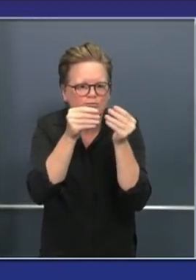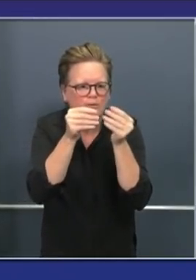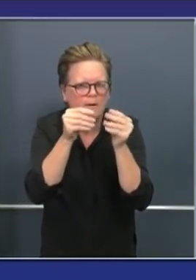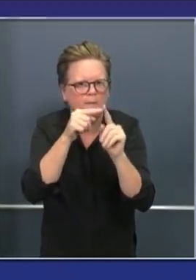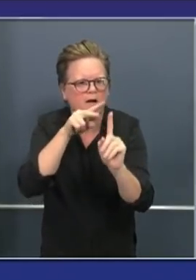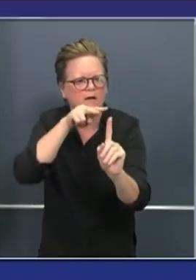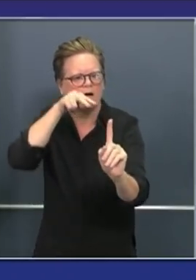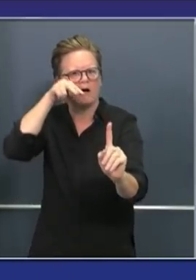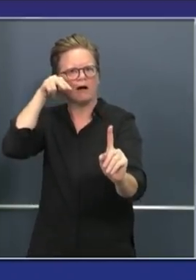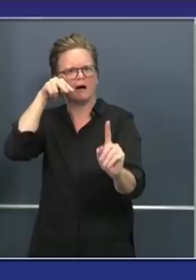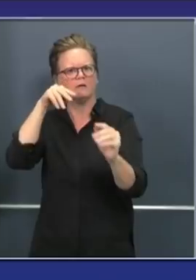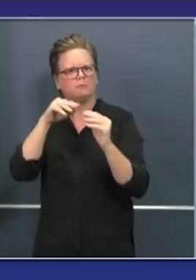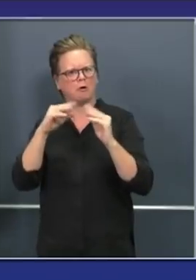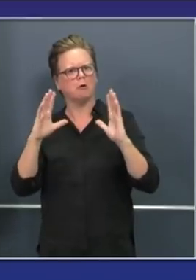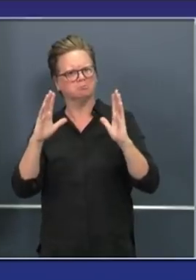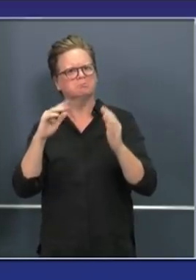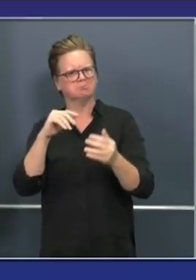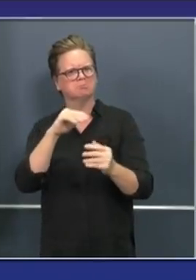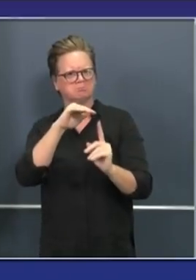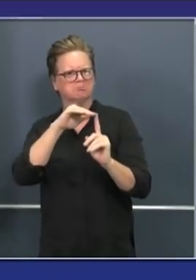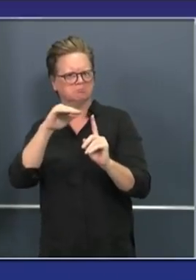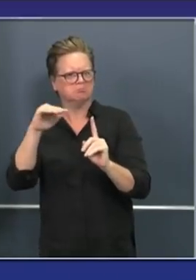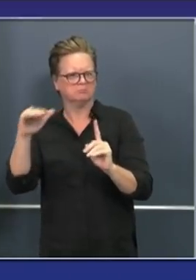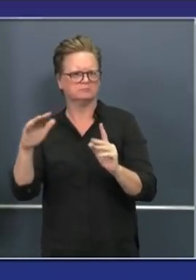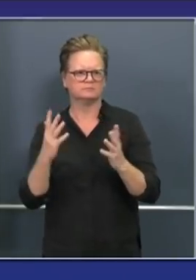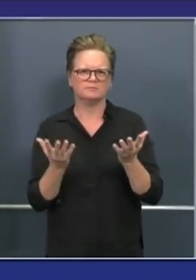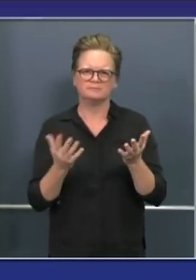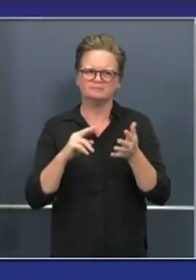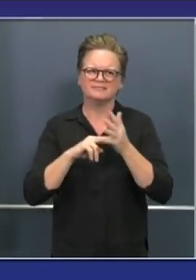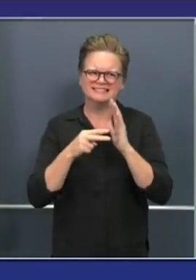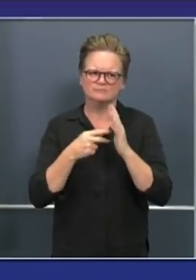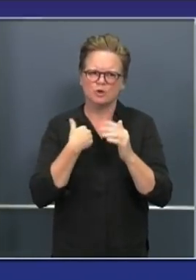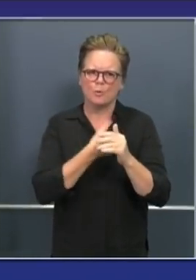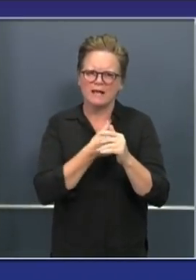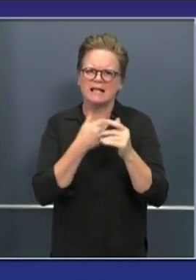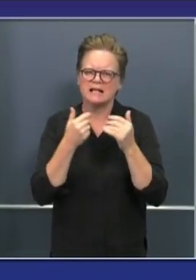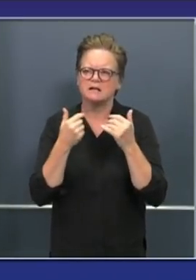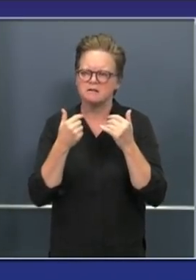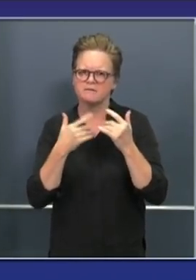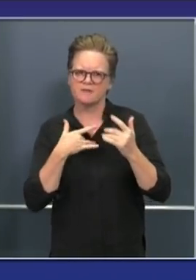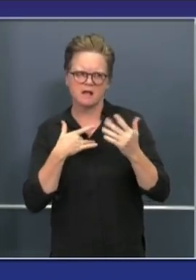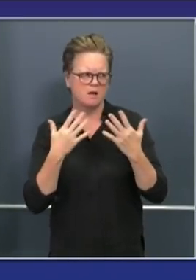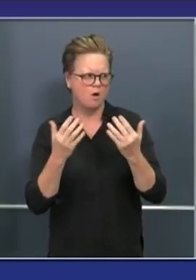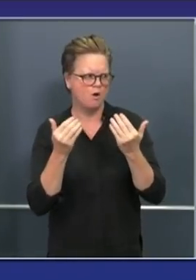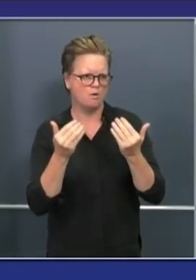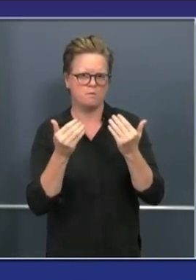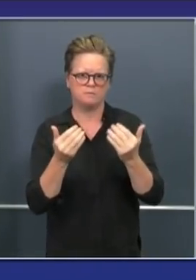IMPORTANT POINT OF EMPHASIS AS WE MOVE TO REOPEN THE STATE AROUND THE KINDS OF THINGS THAT WE ARE LOOKING AT DAY IN AND